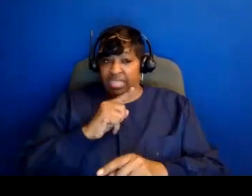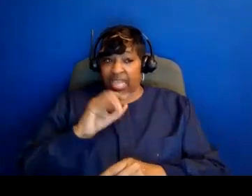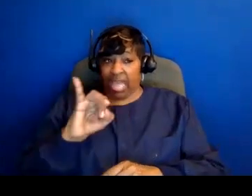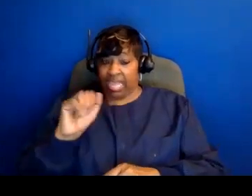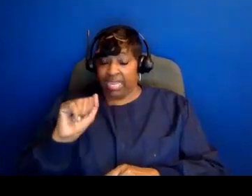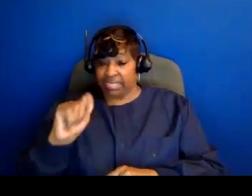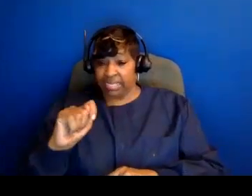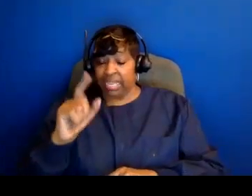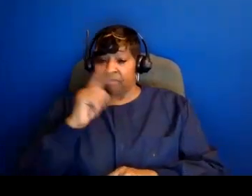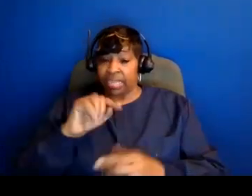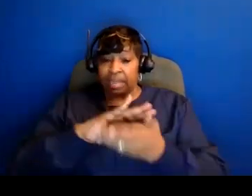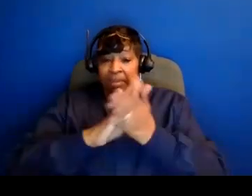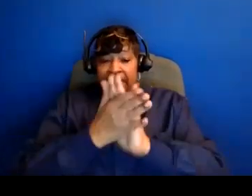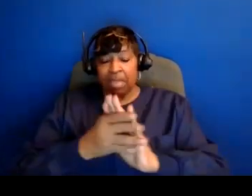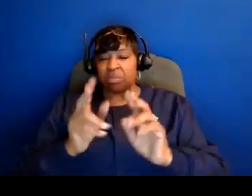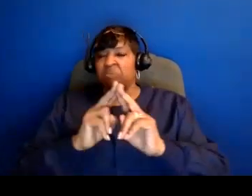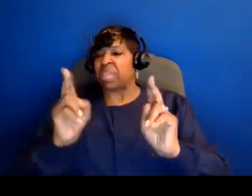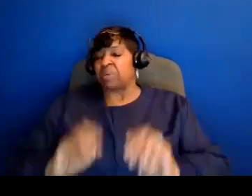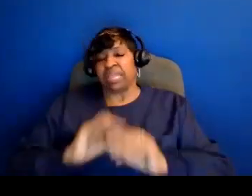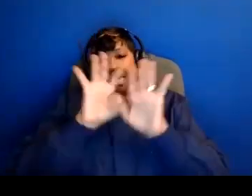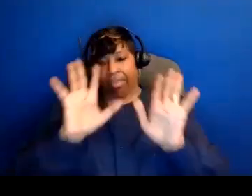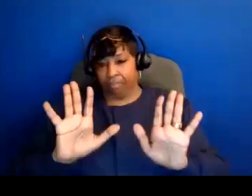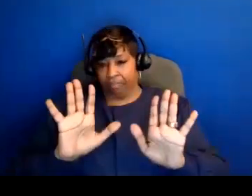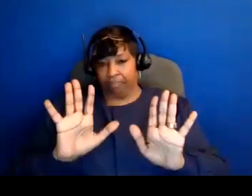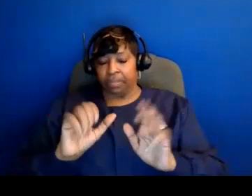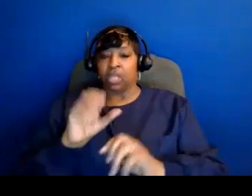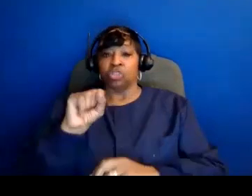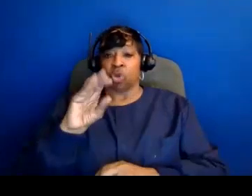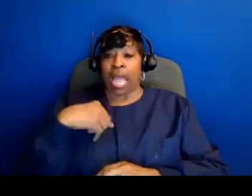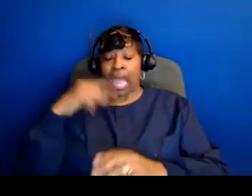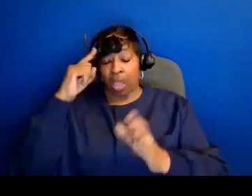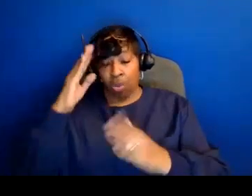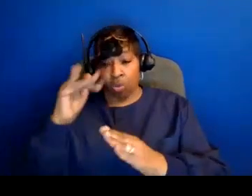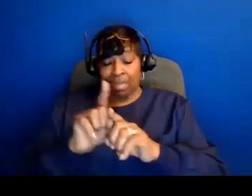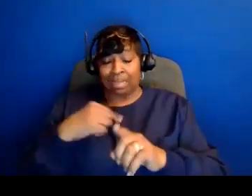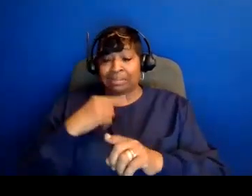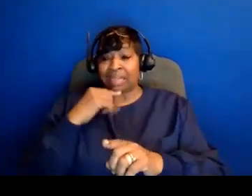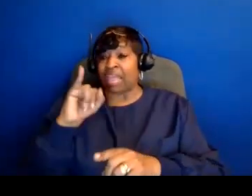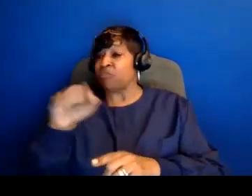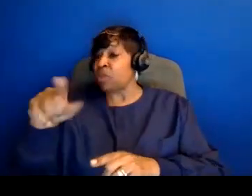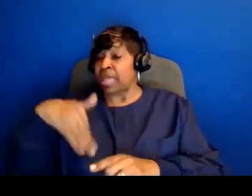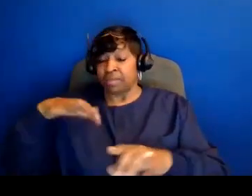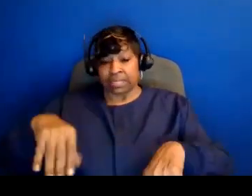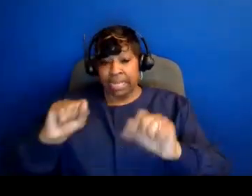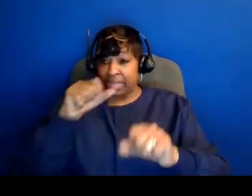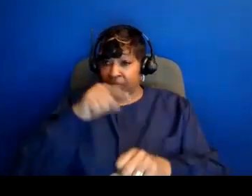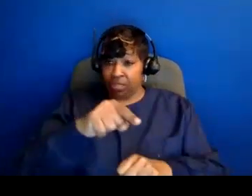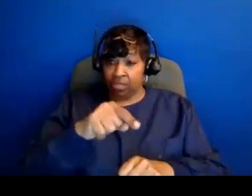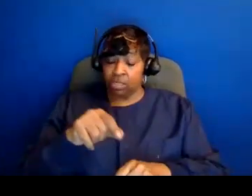lauravanpuymbrouck: Several studies have shown that the Da. IATS. Got construct validity, discriminant validity, and reliability